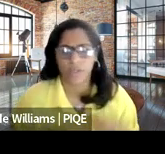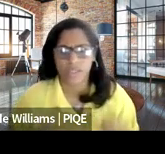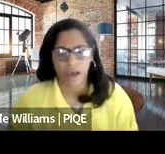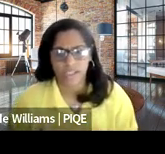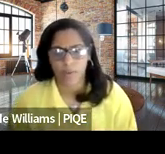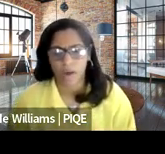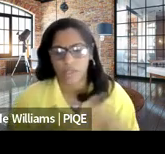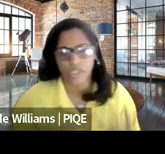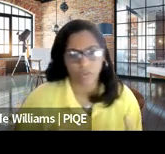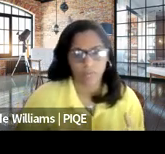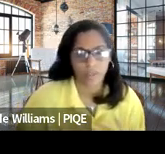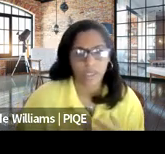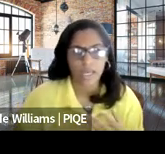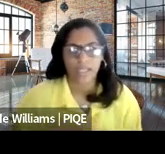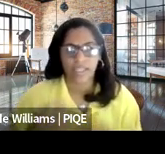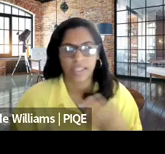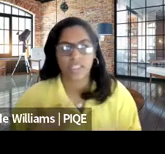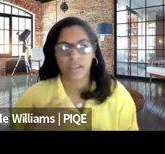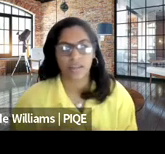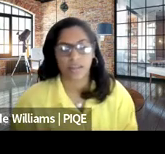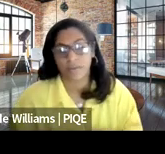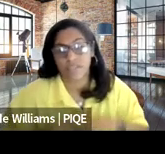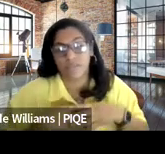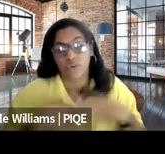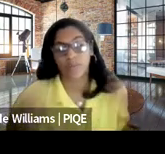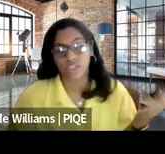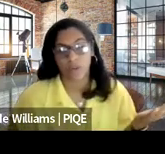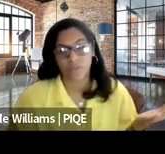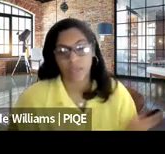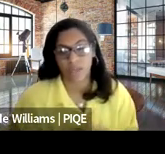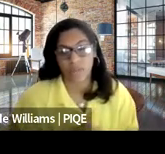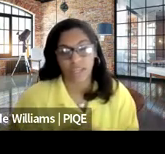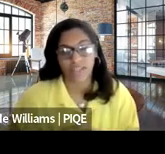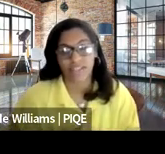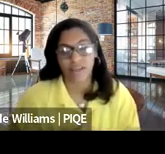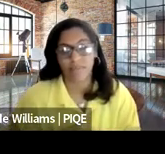is a hotspot? What is a chromebook like these. It was verbiage that was being communicated to them,